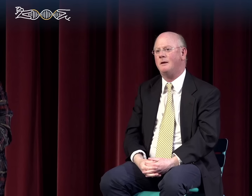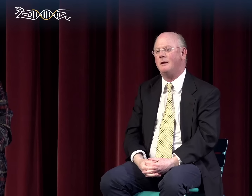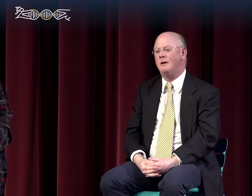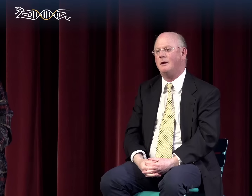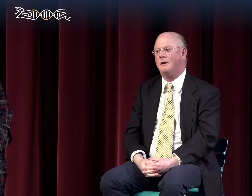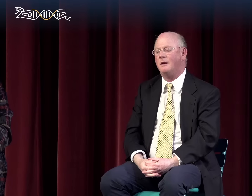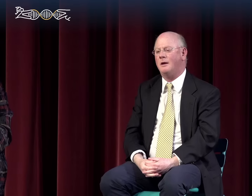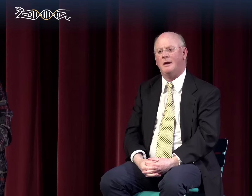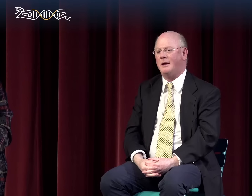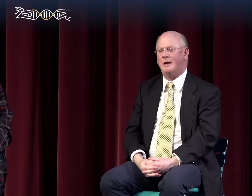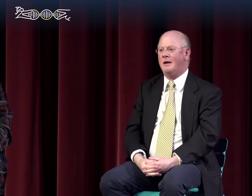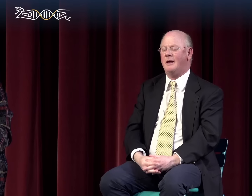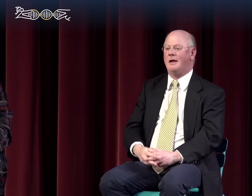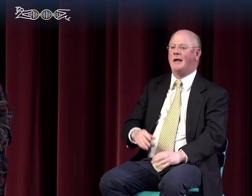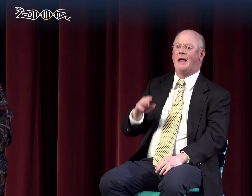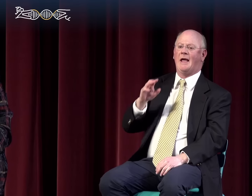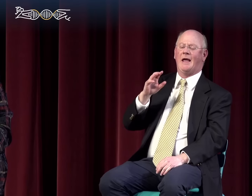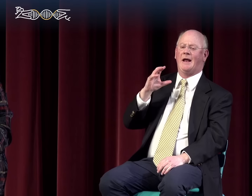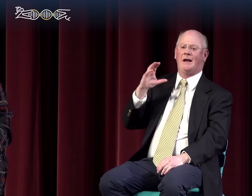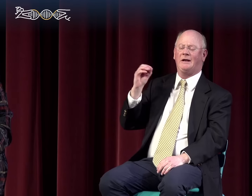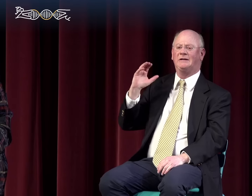what Deaf people ought to do.